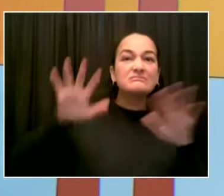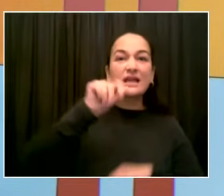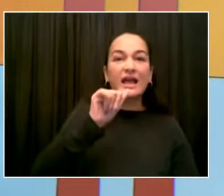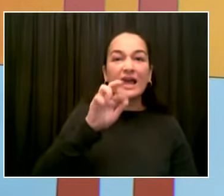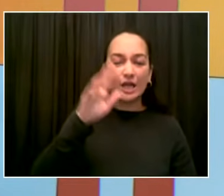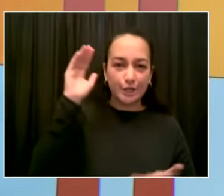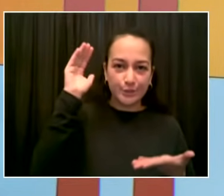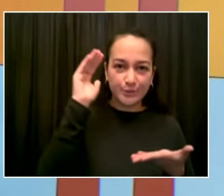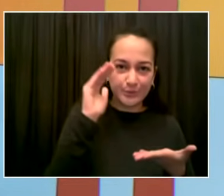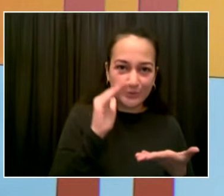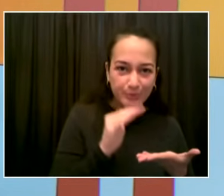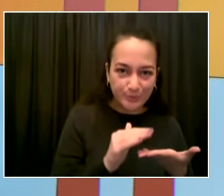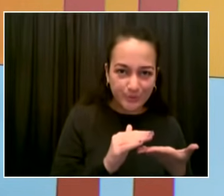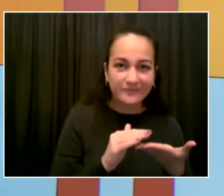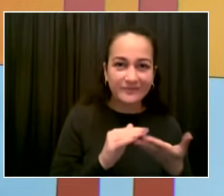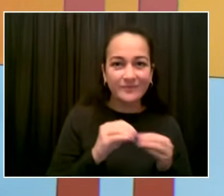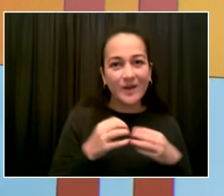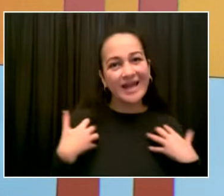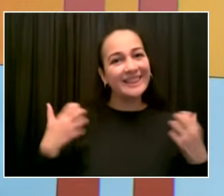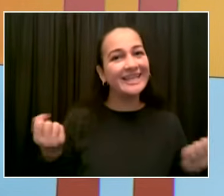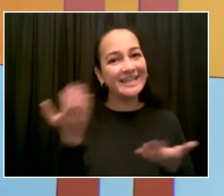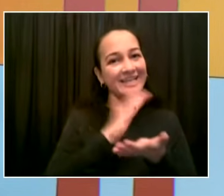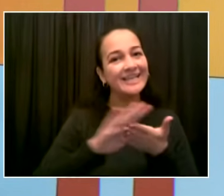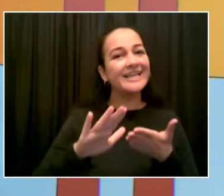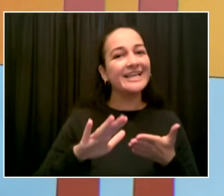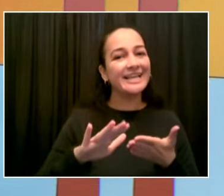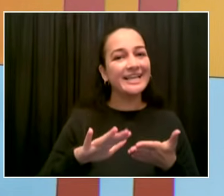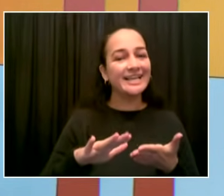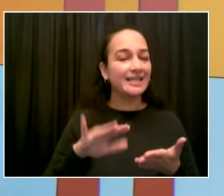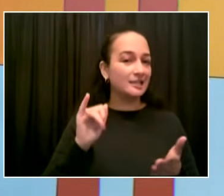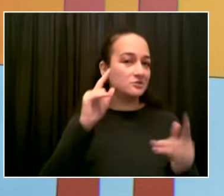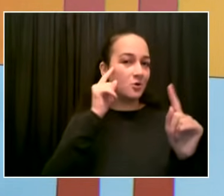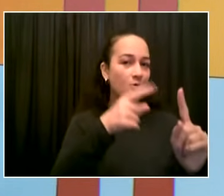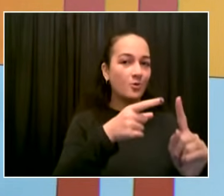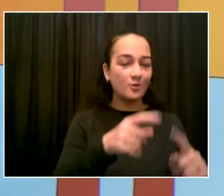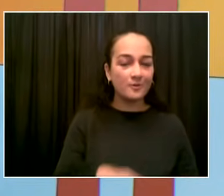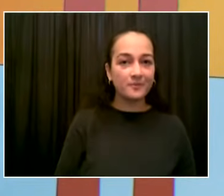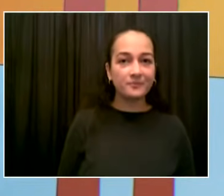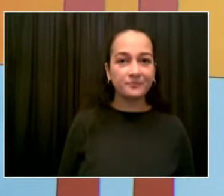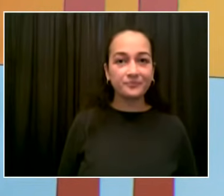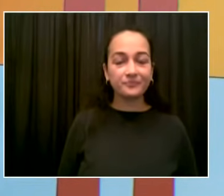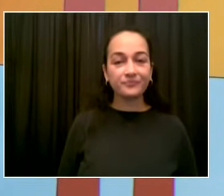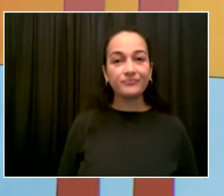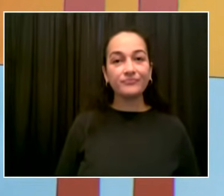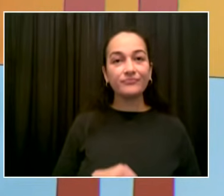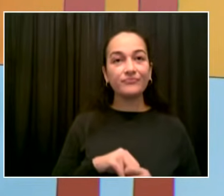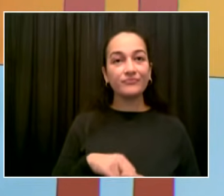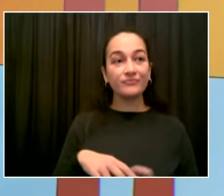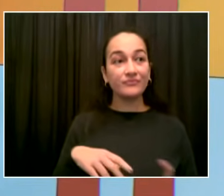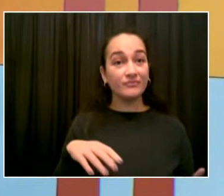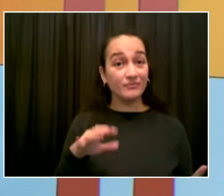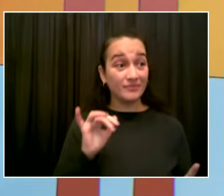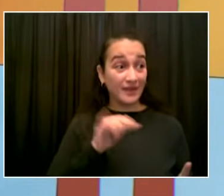UNDERSTAND THAT, BUT IT■ç HAS BEEN STUDIED DEEPLY